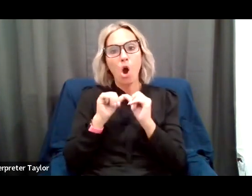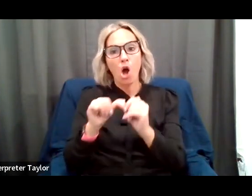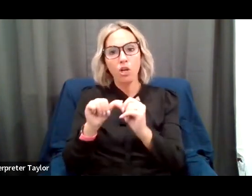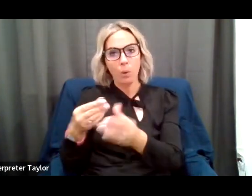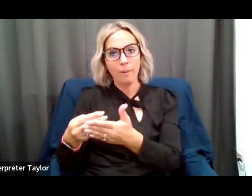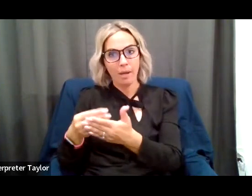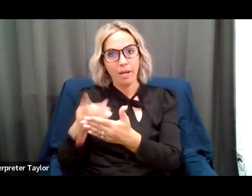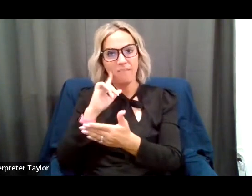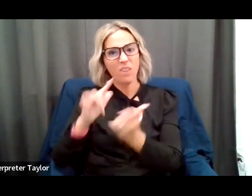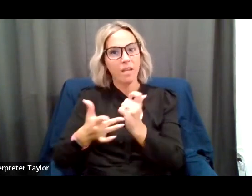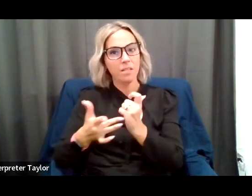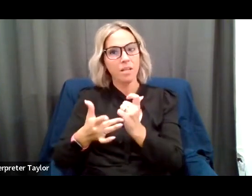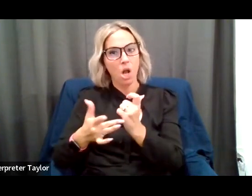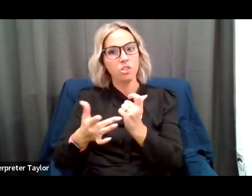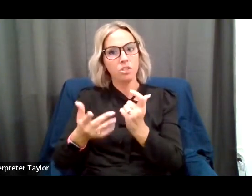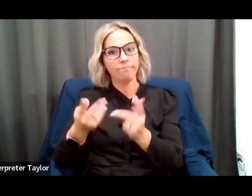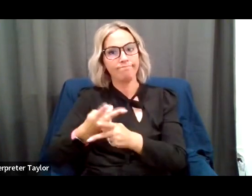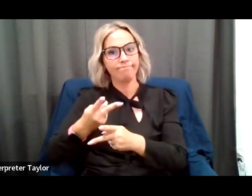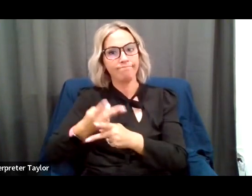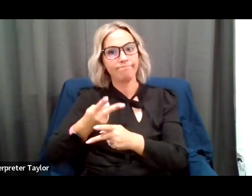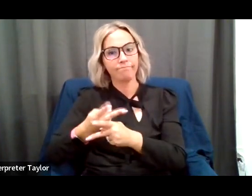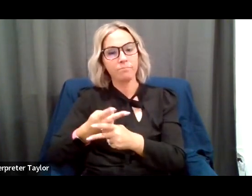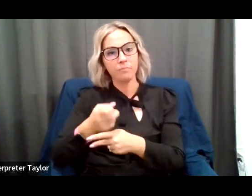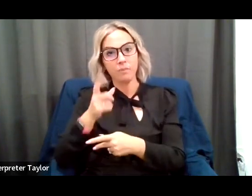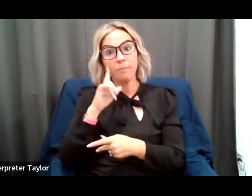that technology because i-it is much needed.